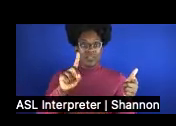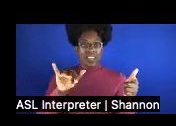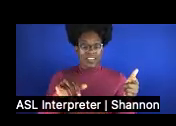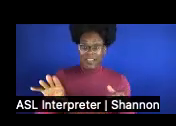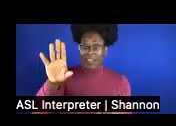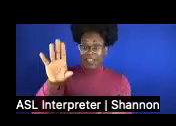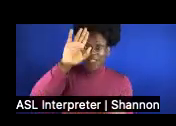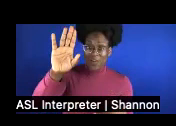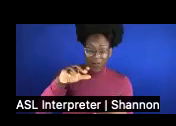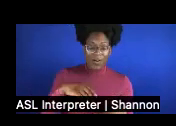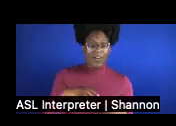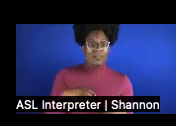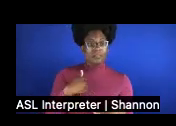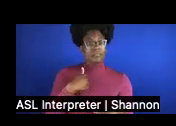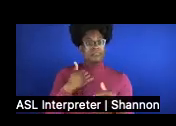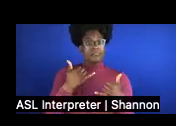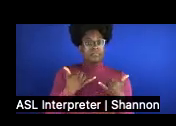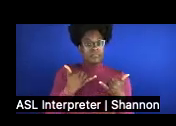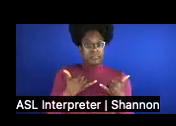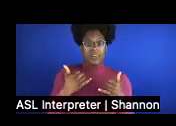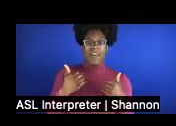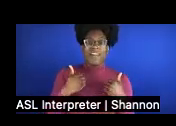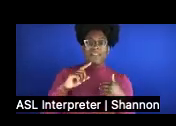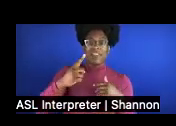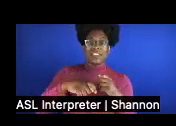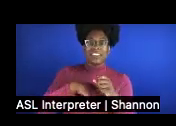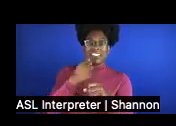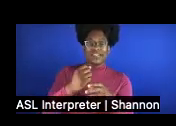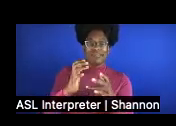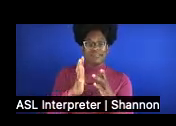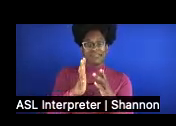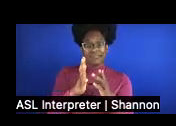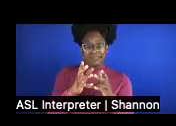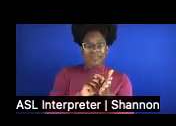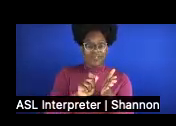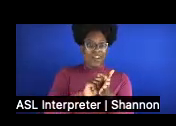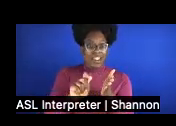year writing program, the composition program, and our writing across the curriculum program. But I